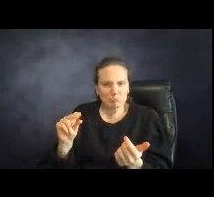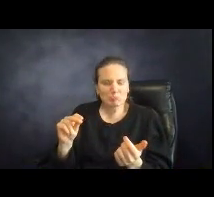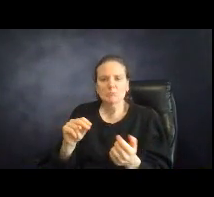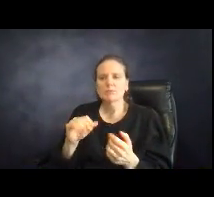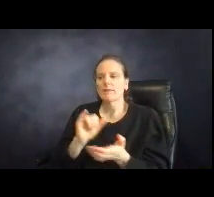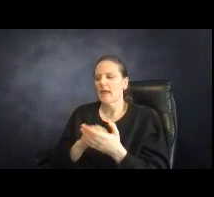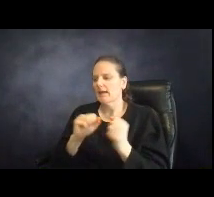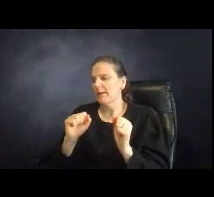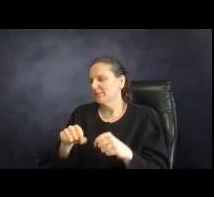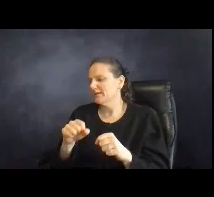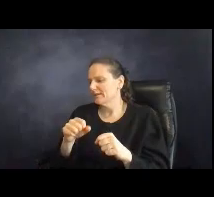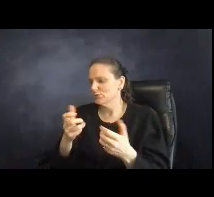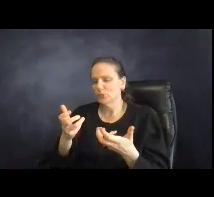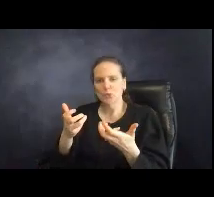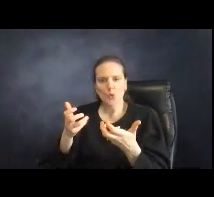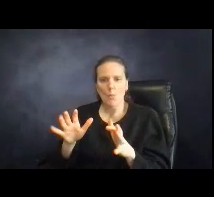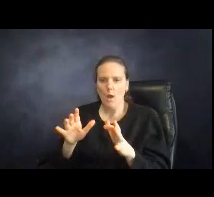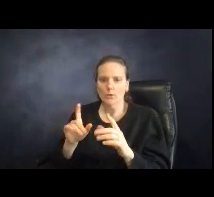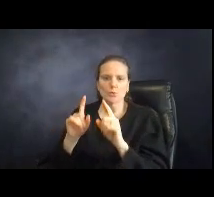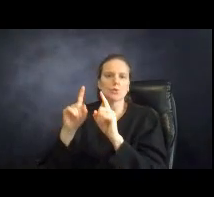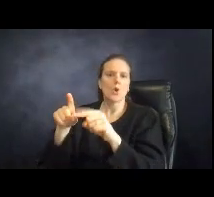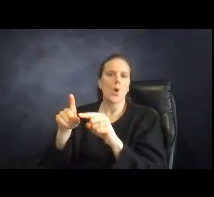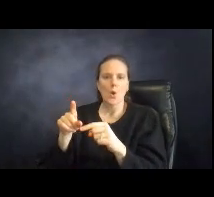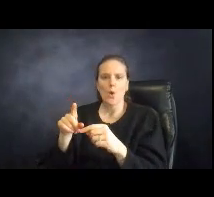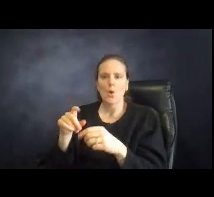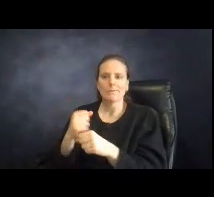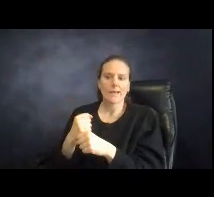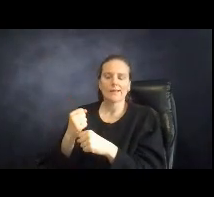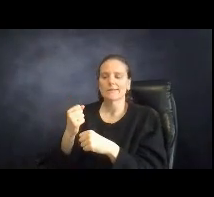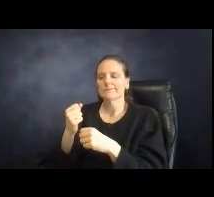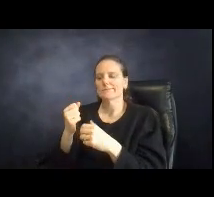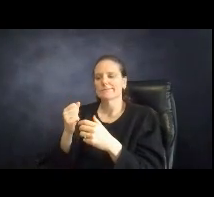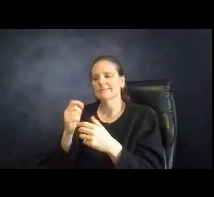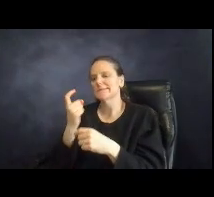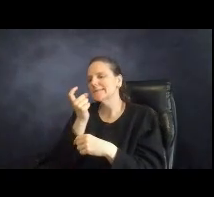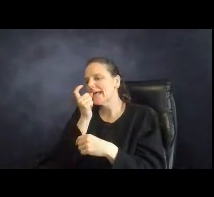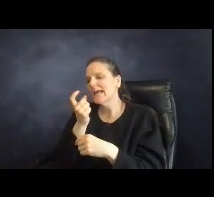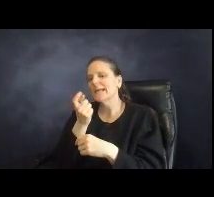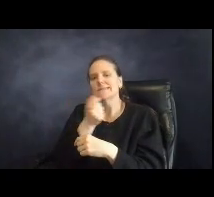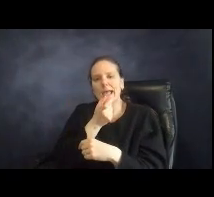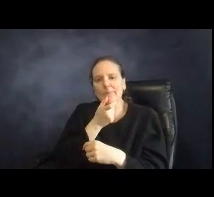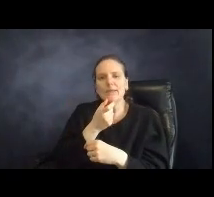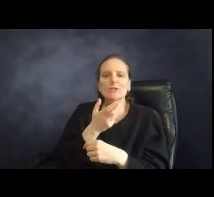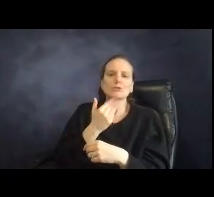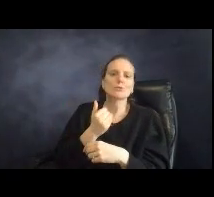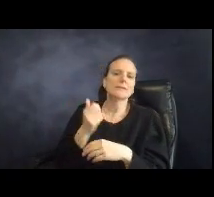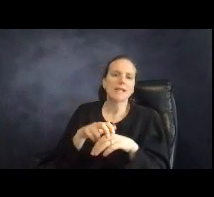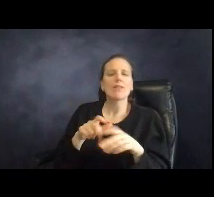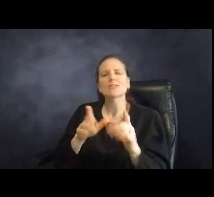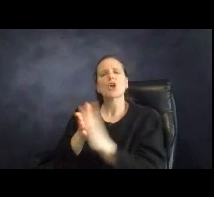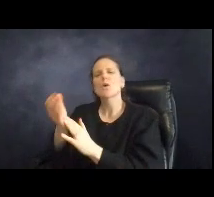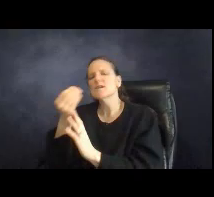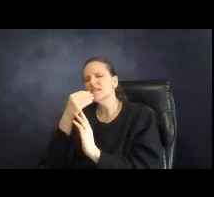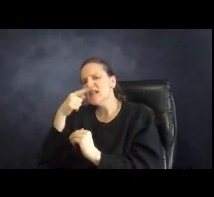It can be like, you just don't wanna go and make the piece of salmon and sweet potato or or greens that you had planned for dinner. Like, let's go out for Thai food, let's go get pizza.